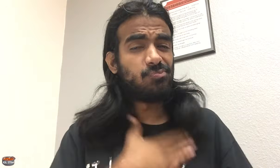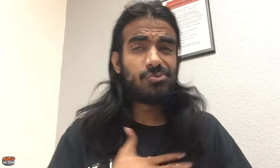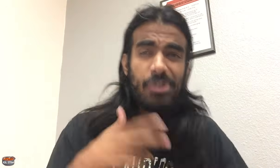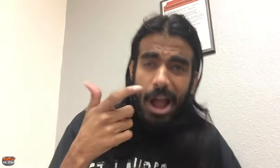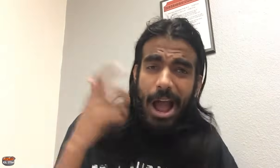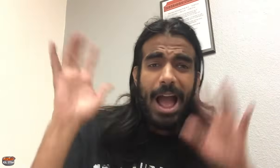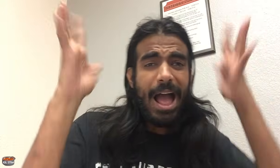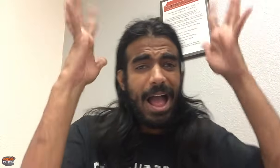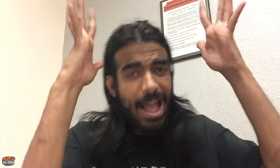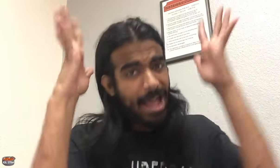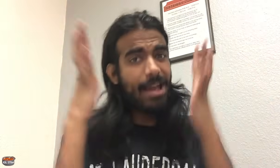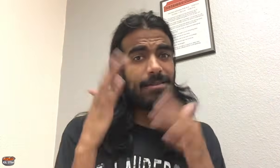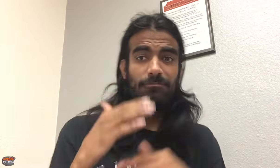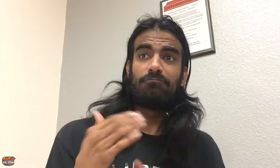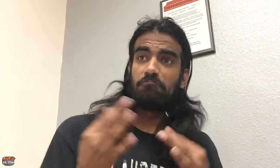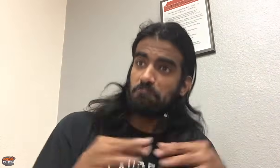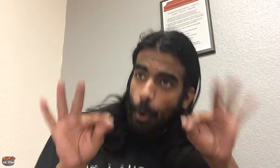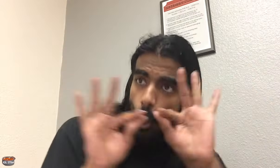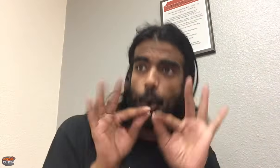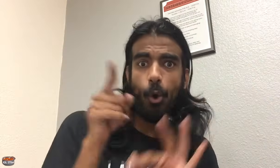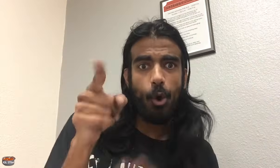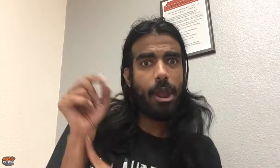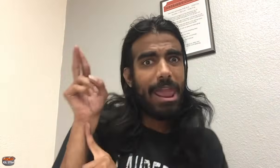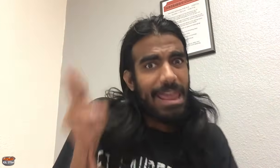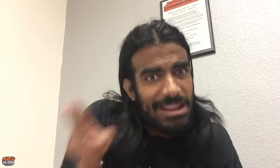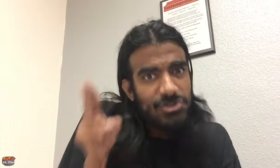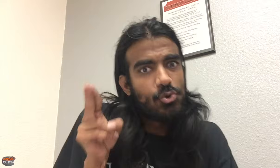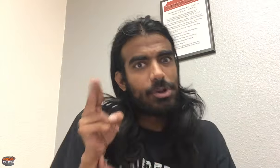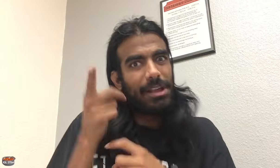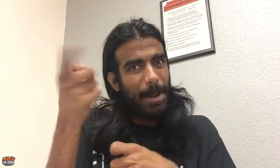people really loved it! It was enjoyable for them to watch.